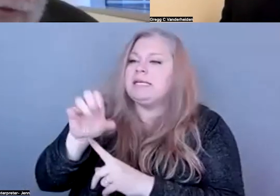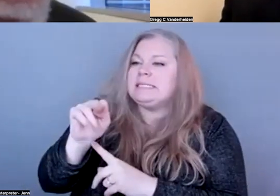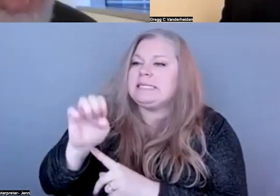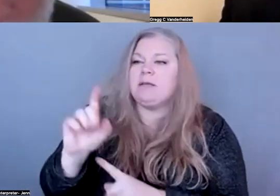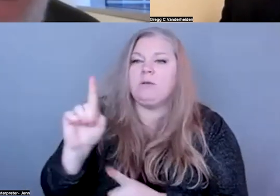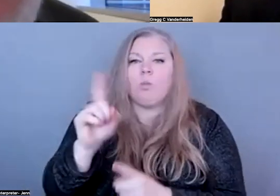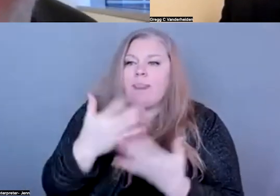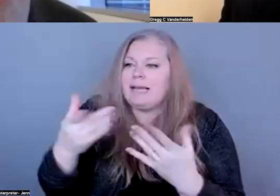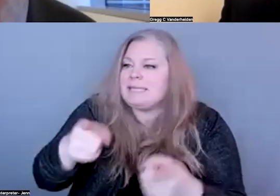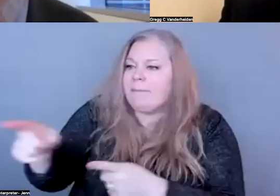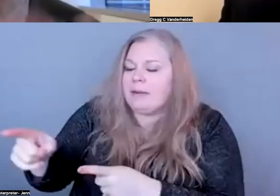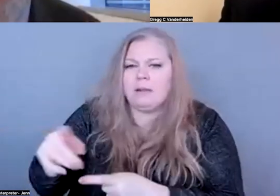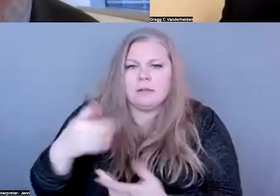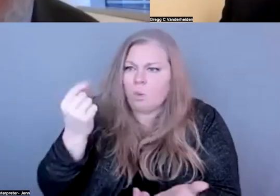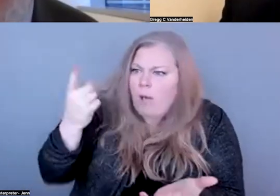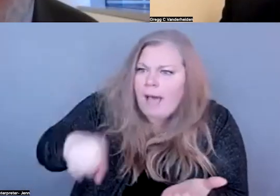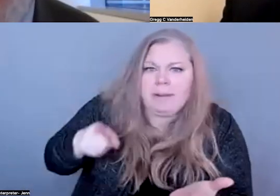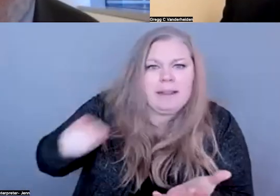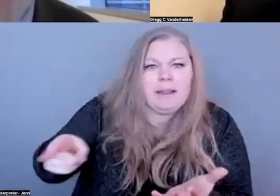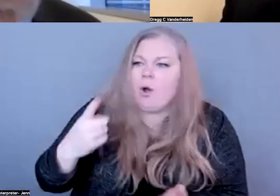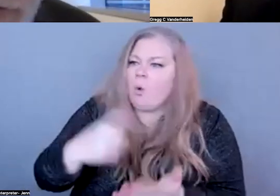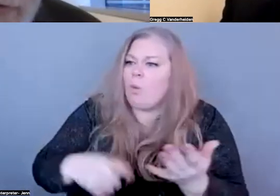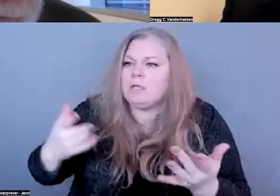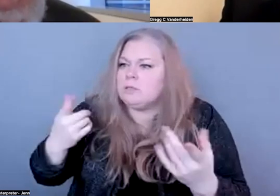is "What's happening there? What's going on?" Then you formulate a model, and you explain